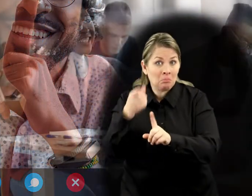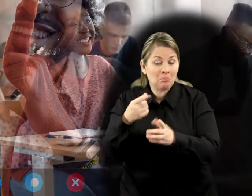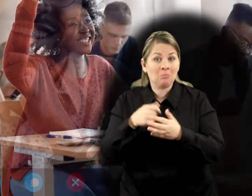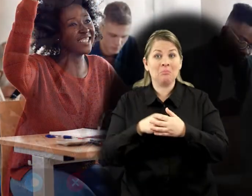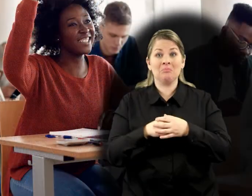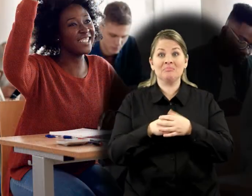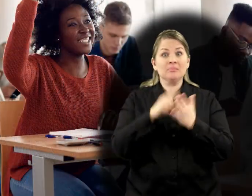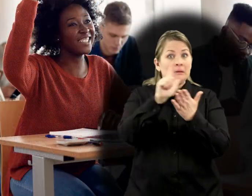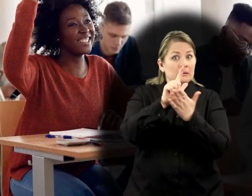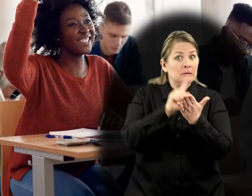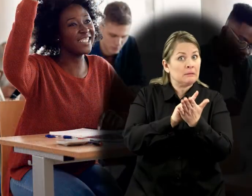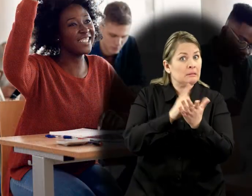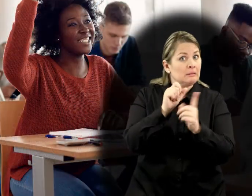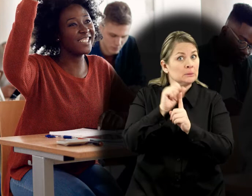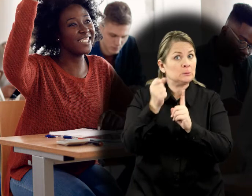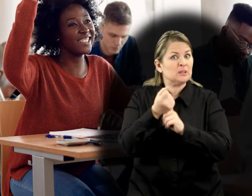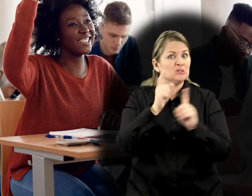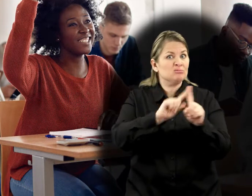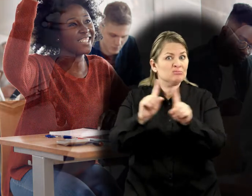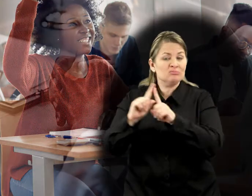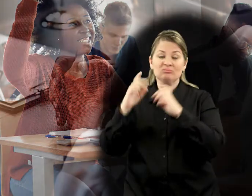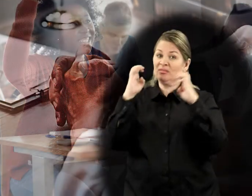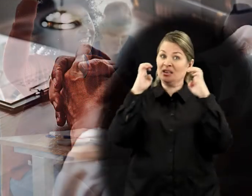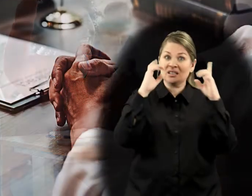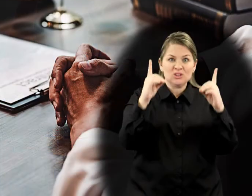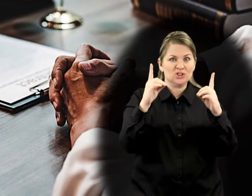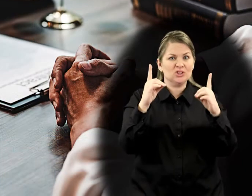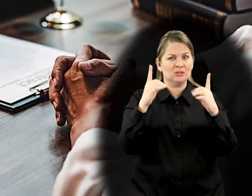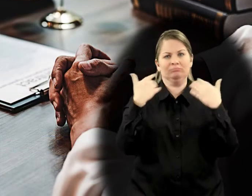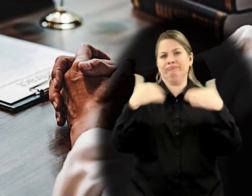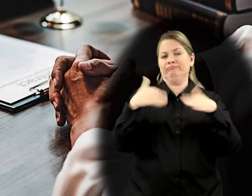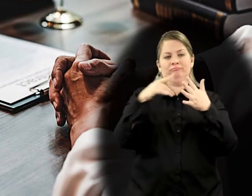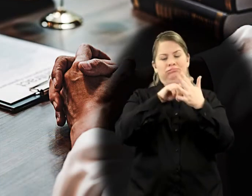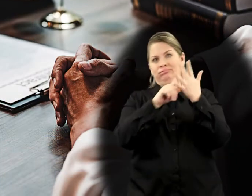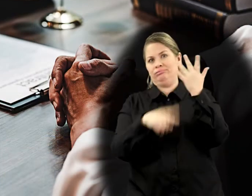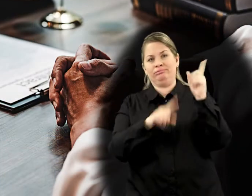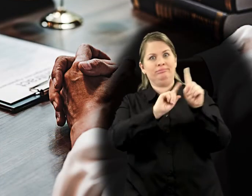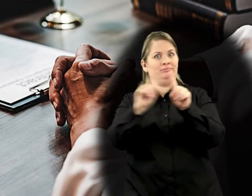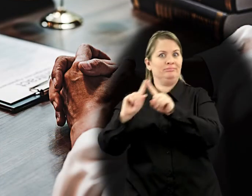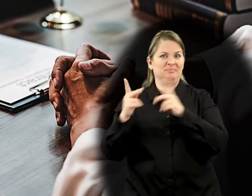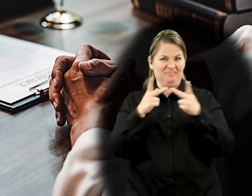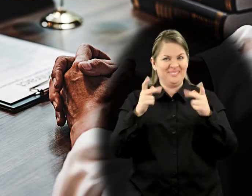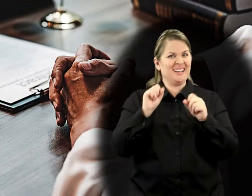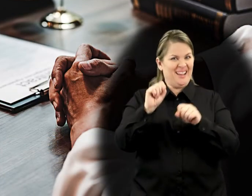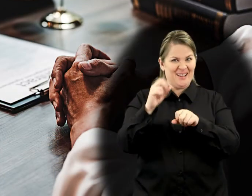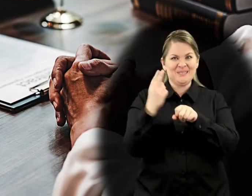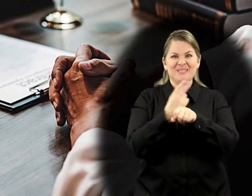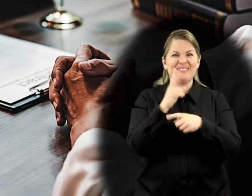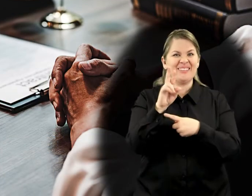in educational settings and in legal situations.